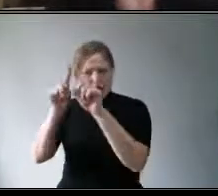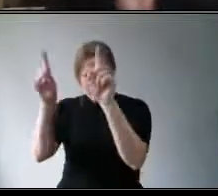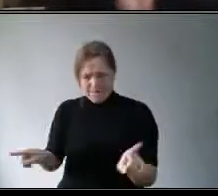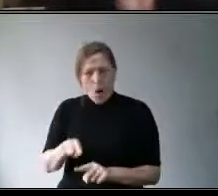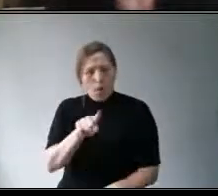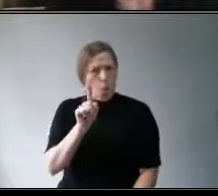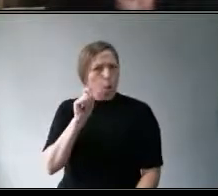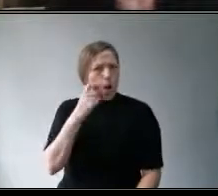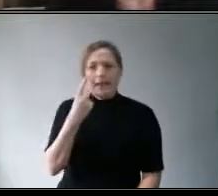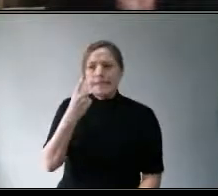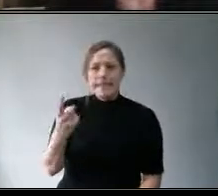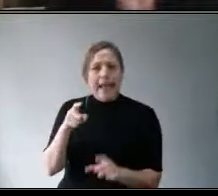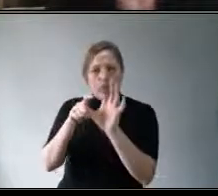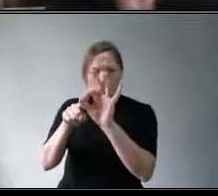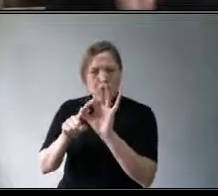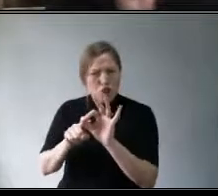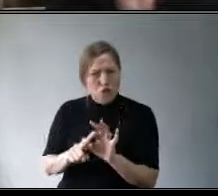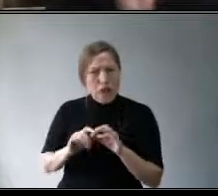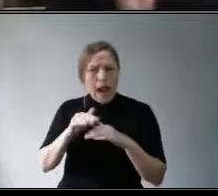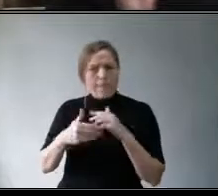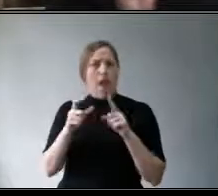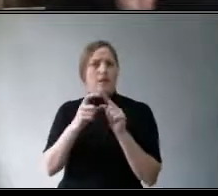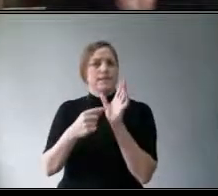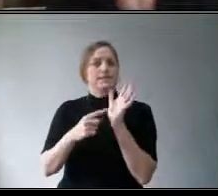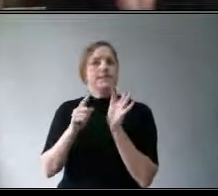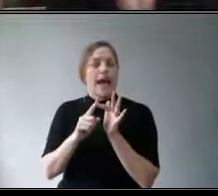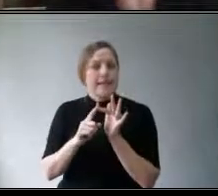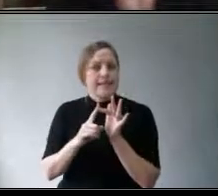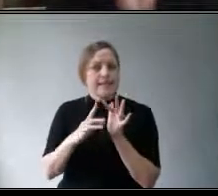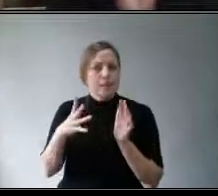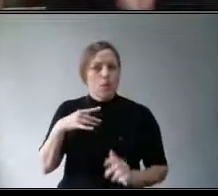we need to understand what they are to make sure you end up being matched with the with the right